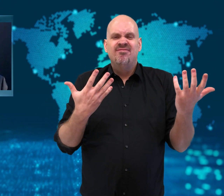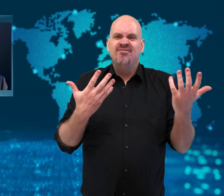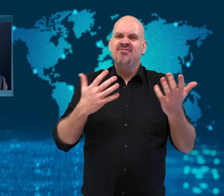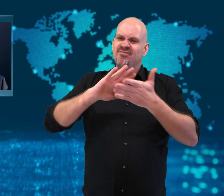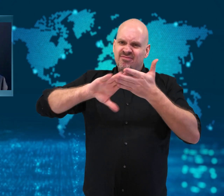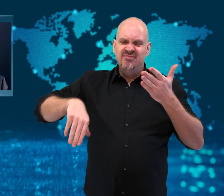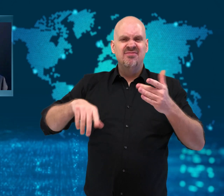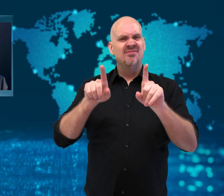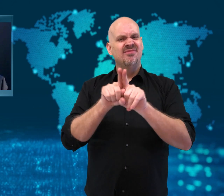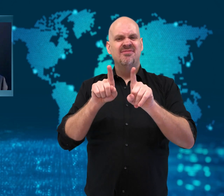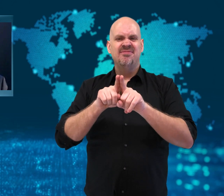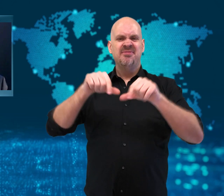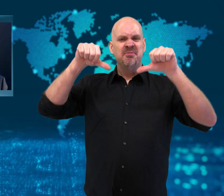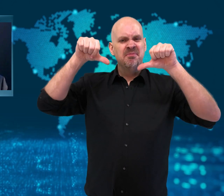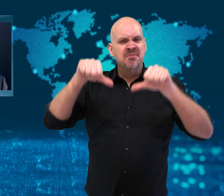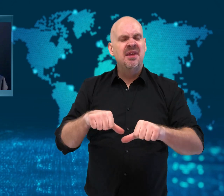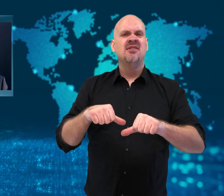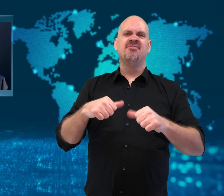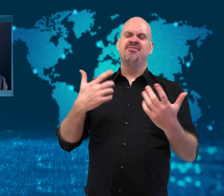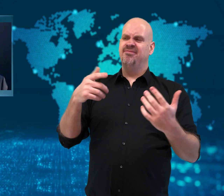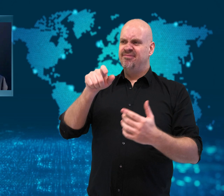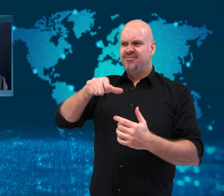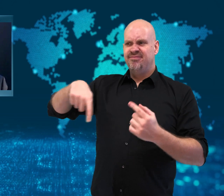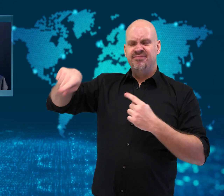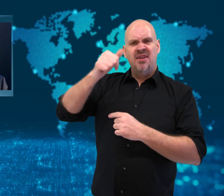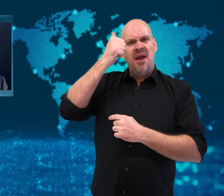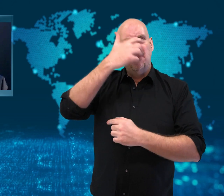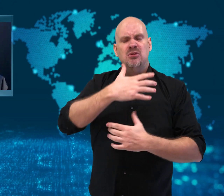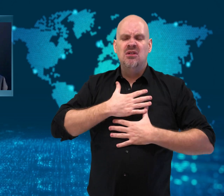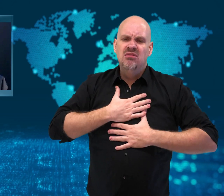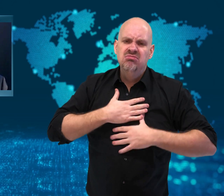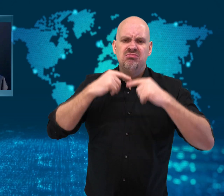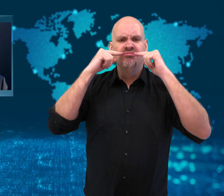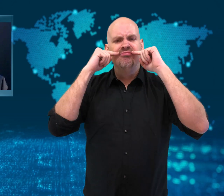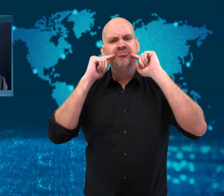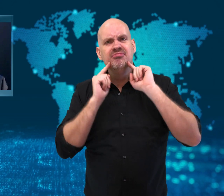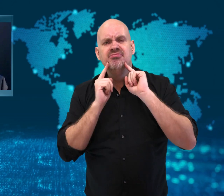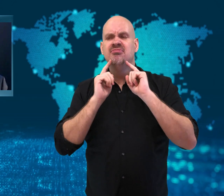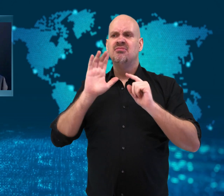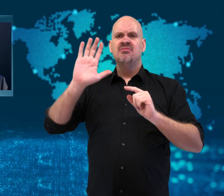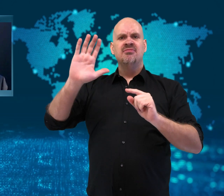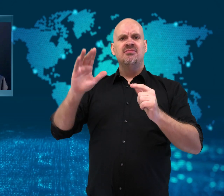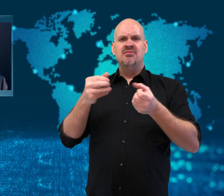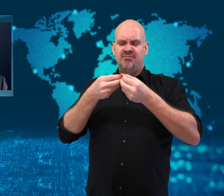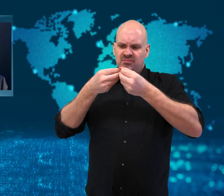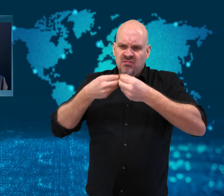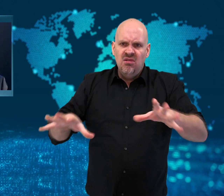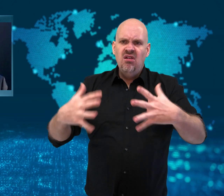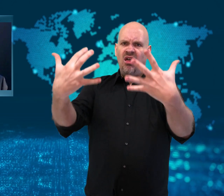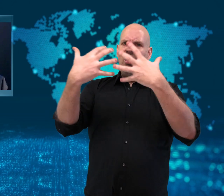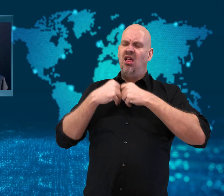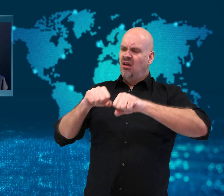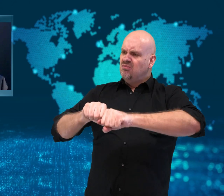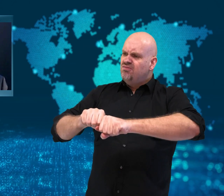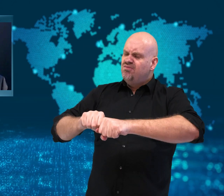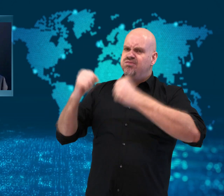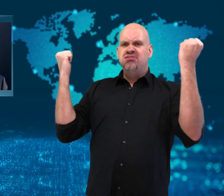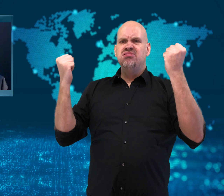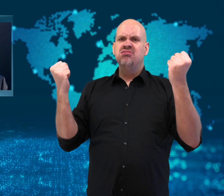mourning for the Indigenous people who lost a part of their identity